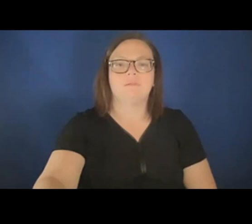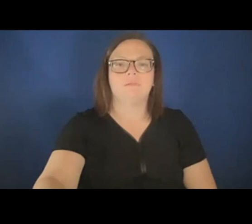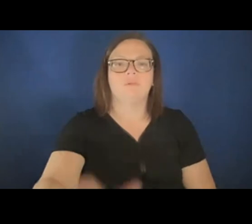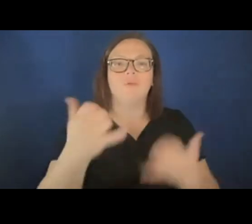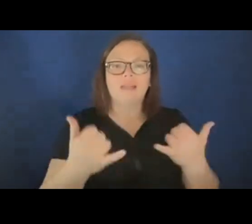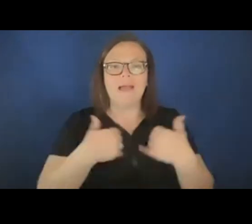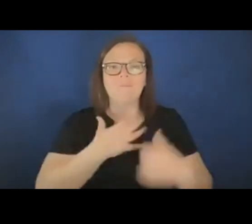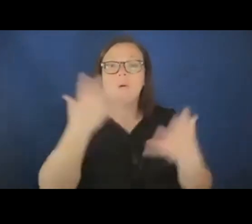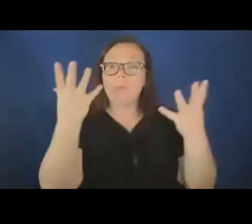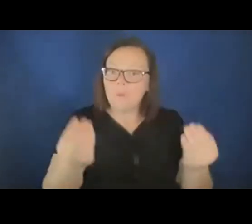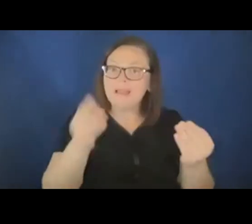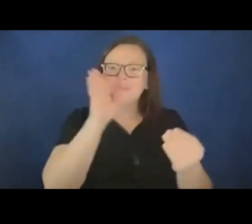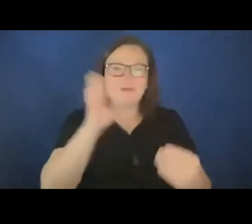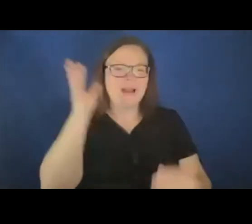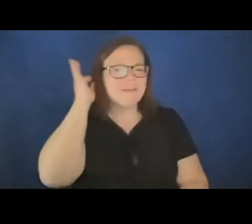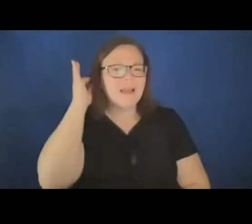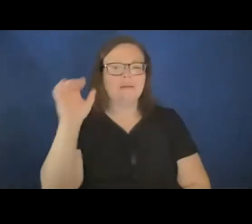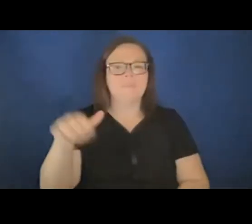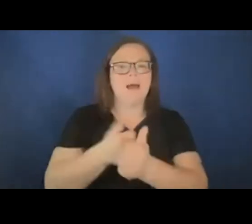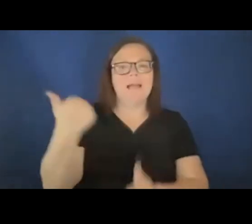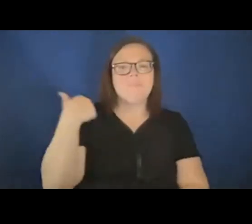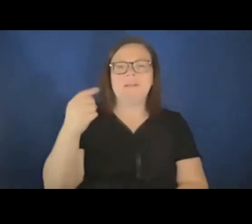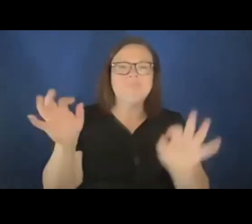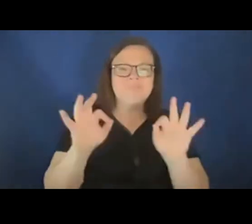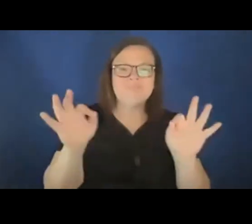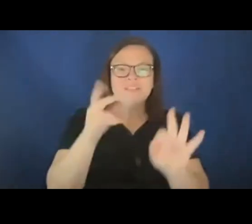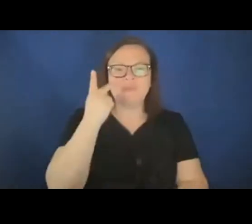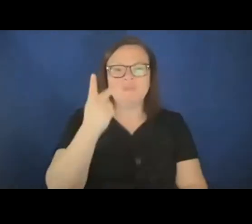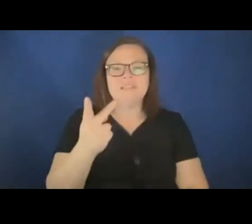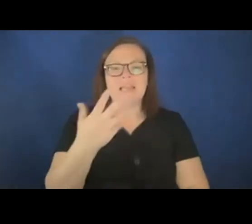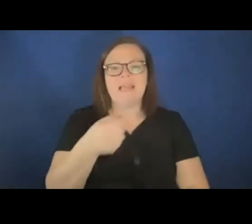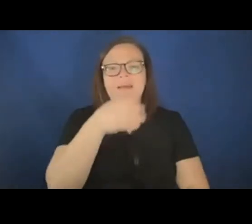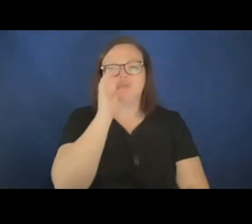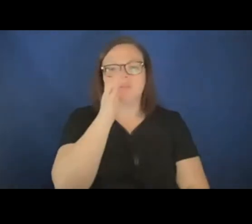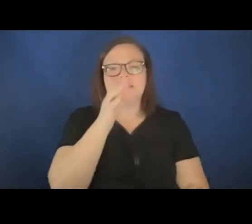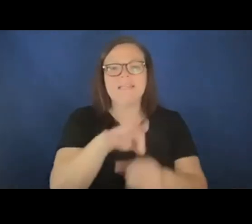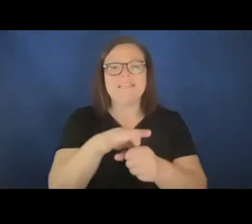hair. Behind me, this is really not much to see and I'm drinking tea out of a catatoo